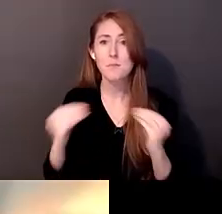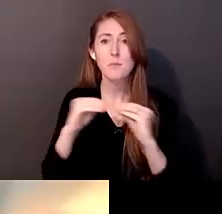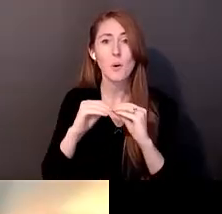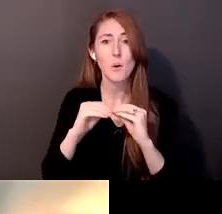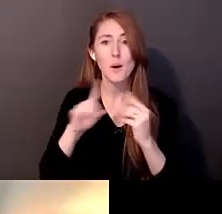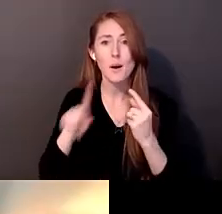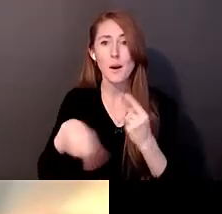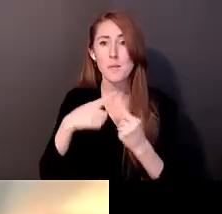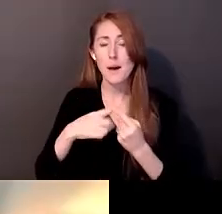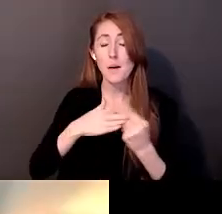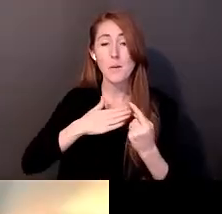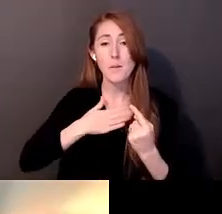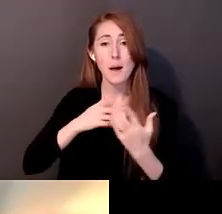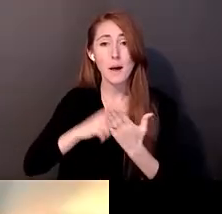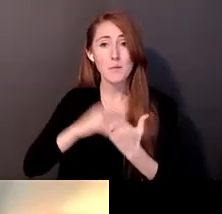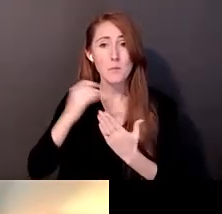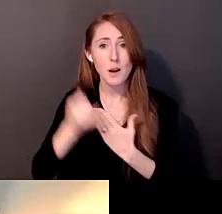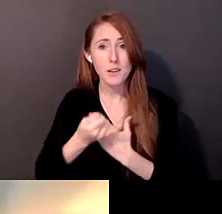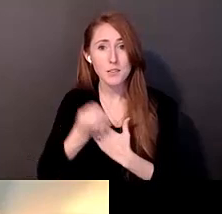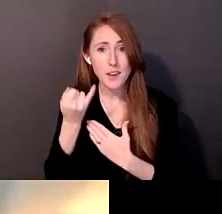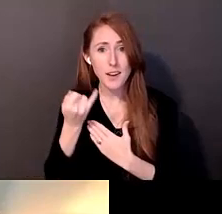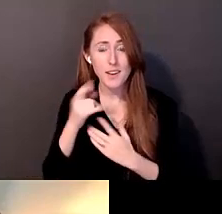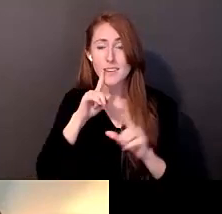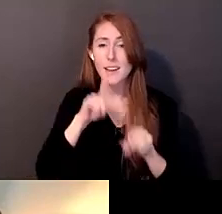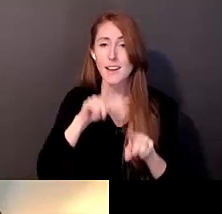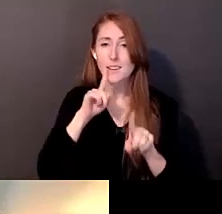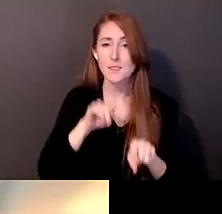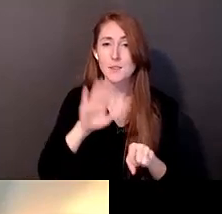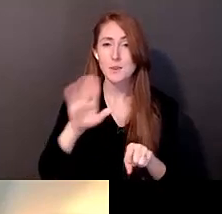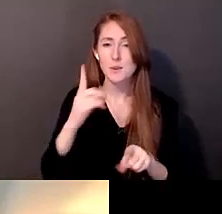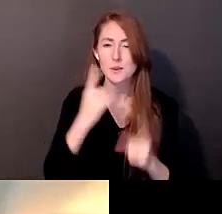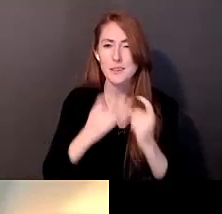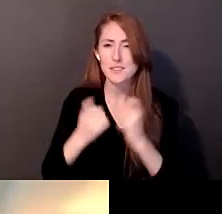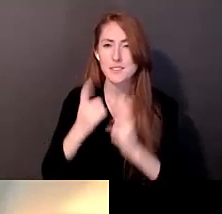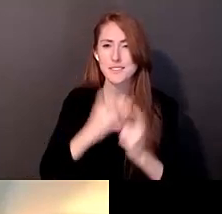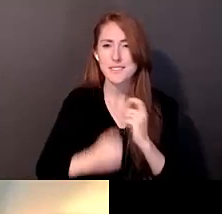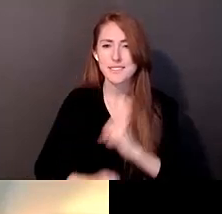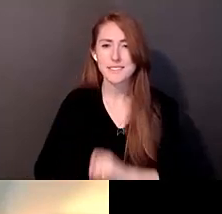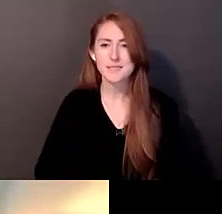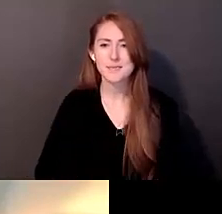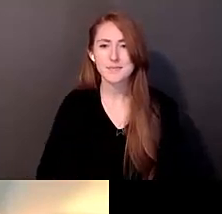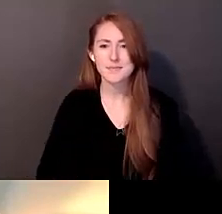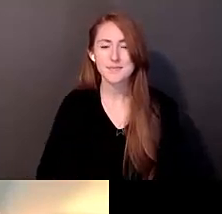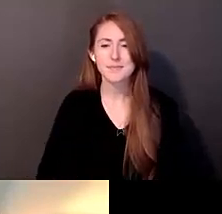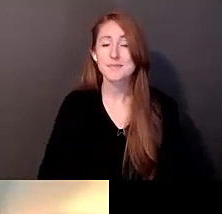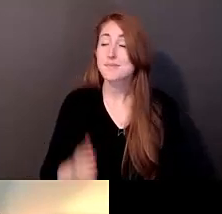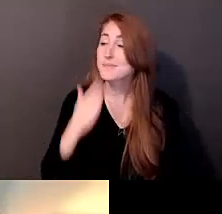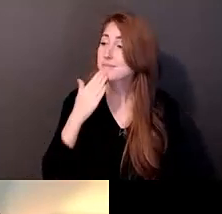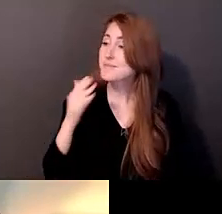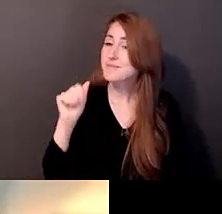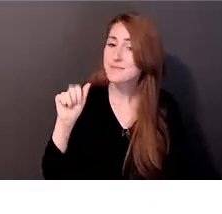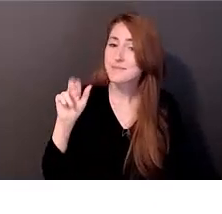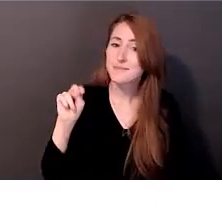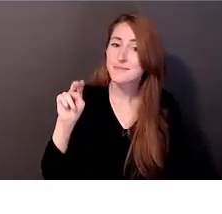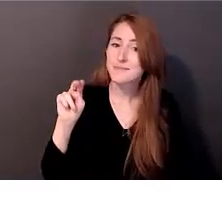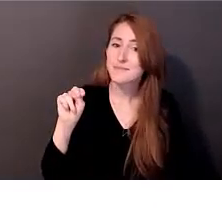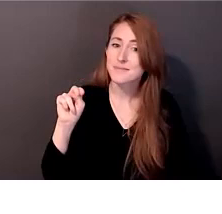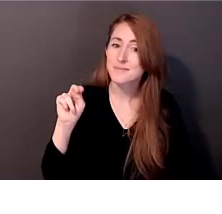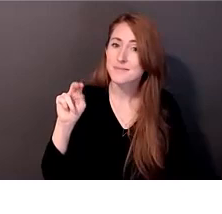and to answer any questions you may have. Thank you, Ana. And I loved your part about valuing communications.